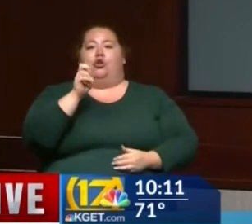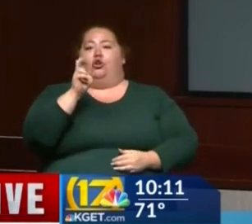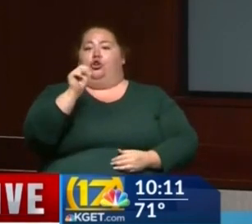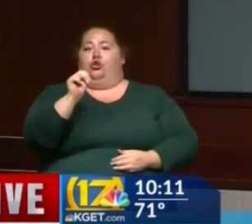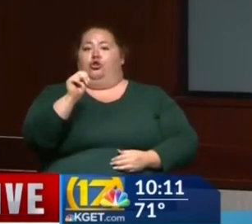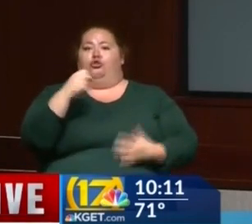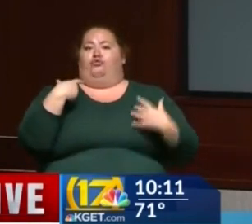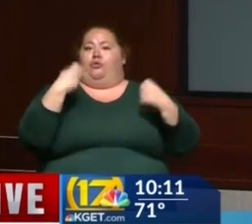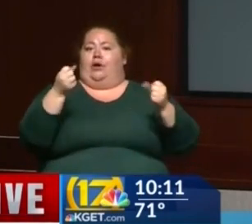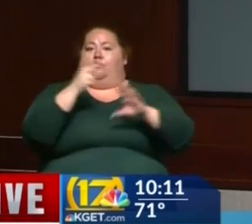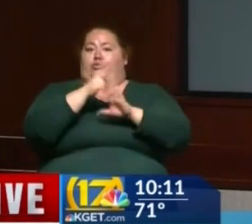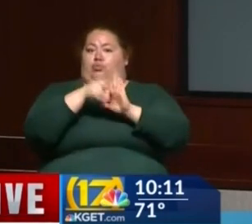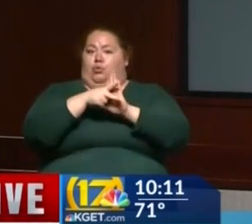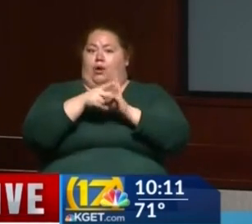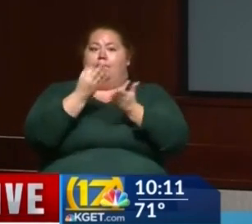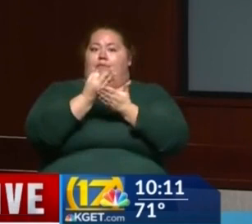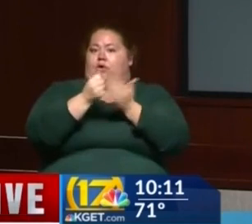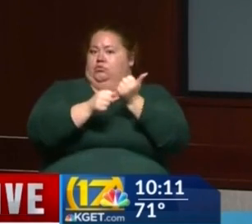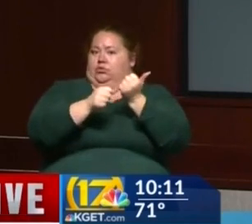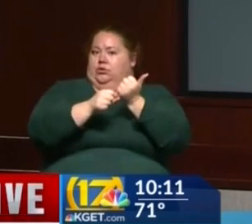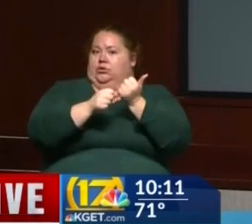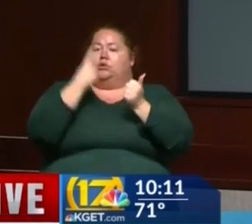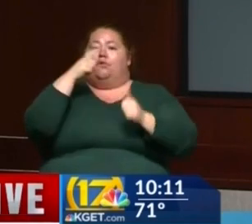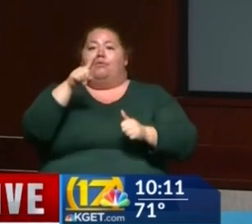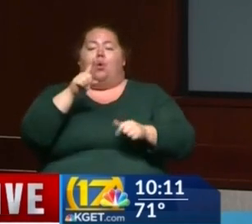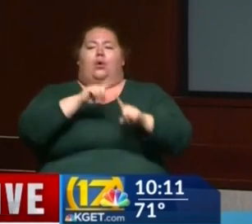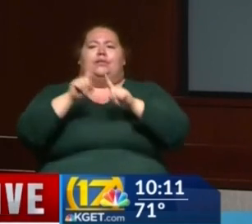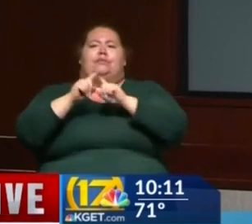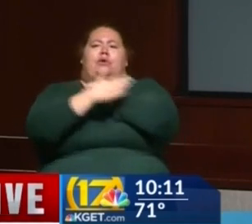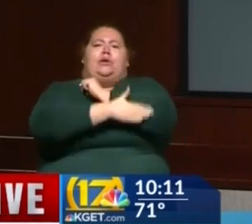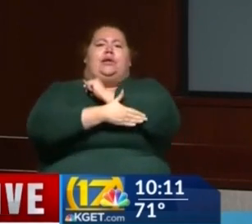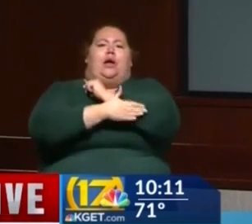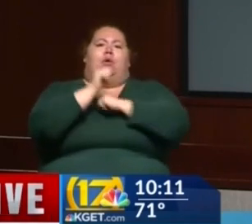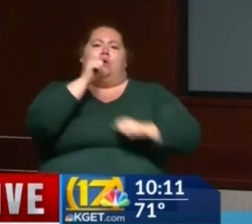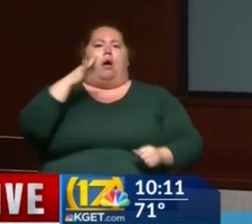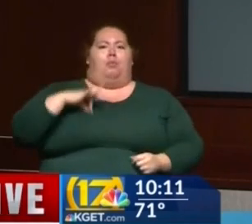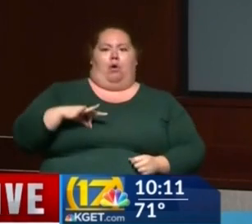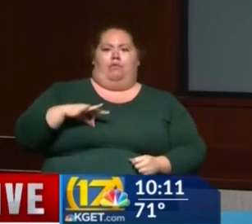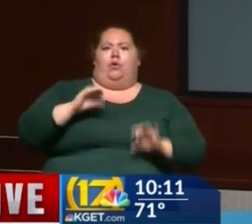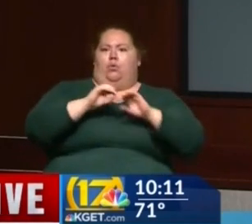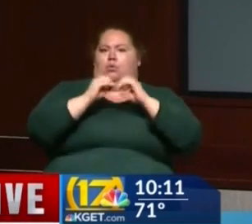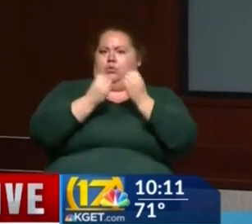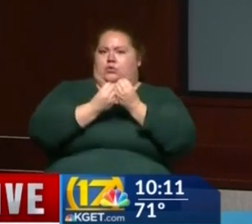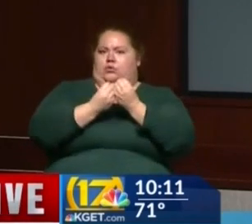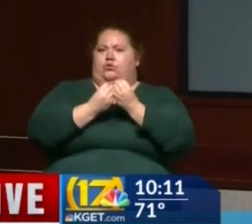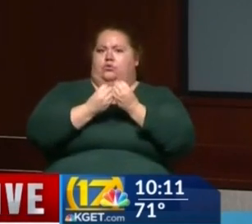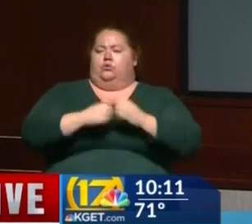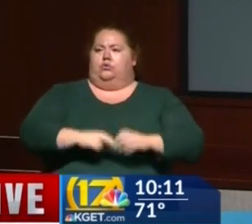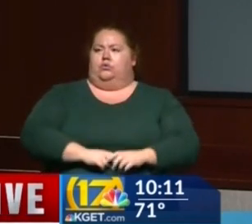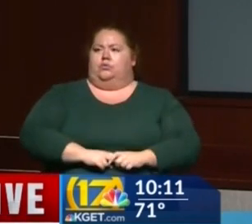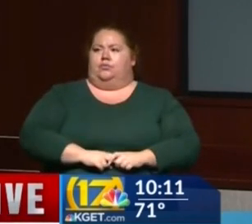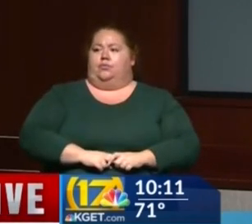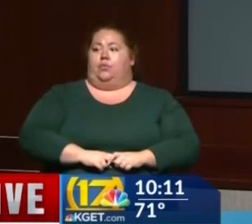BUSINESSES AND OUR SCHOOLS OPEN QUICKER. A COUPLE OF COMMENTS ON OUR